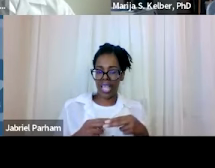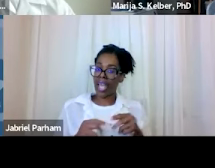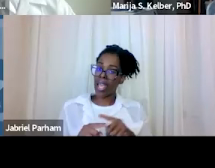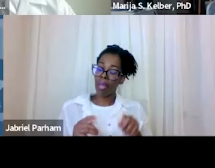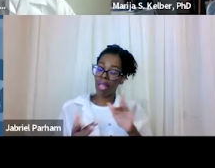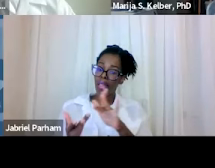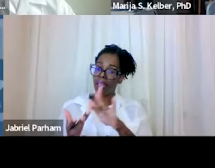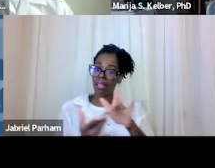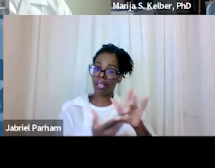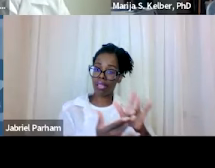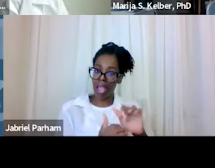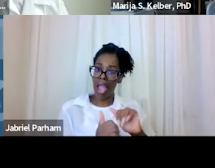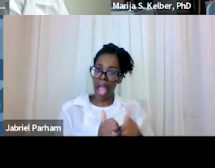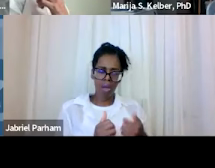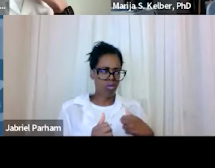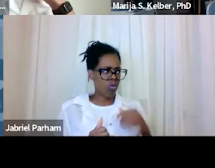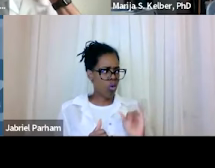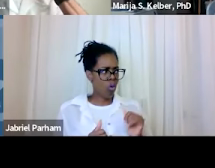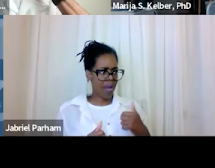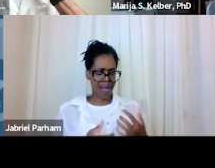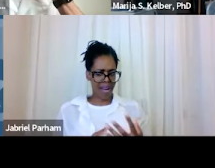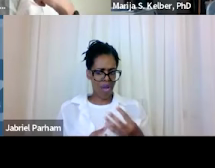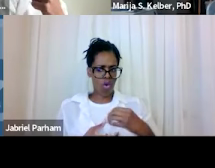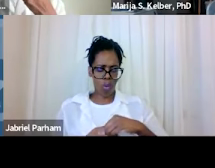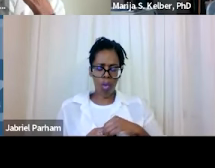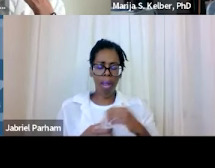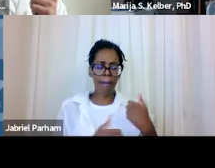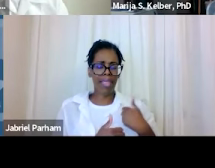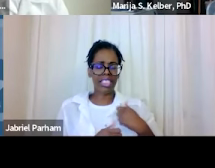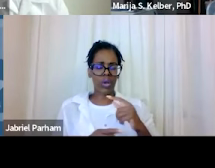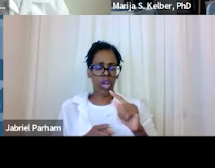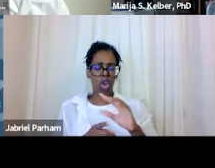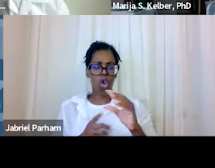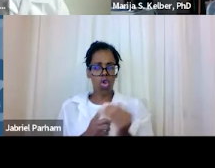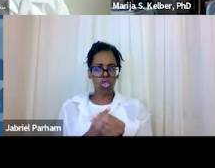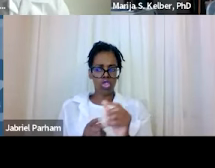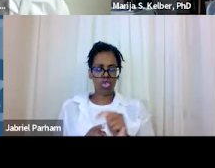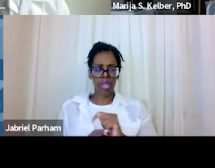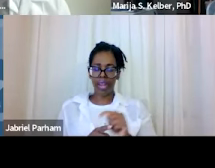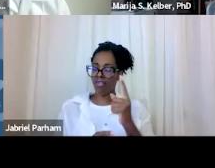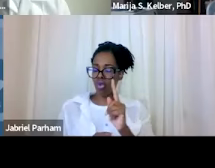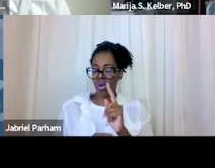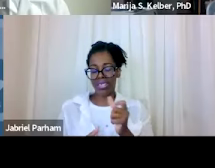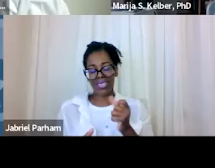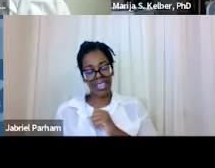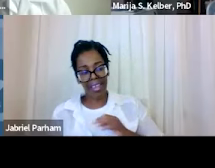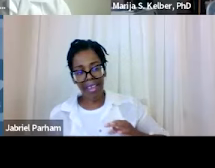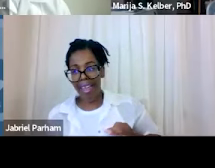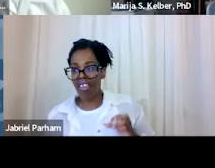and consider how you might incorporate these military culture trainings for members of your staff or members of your organization